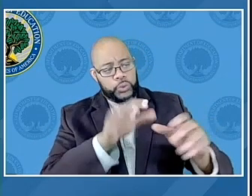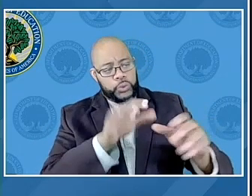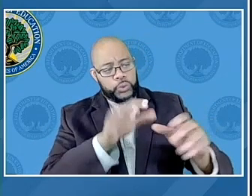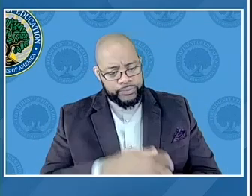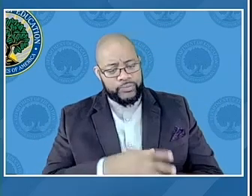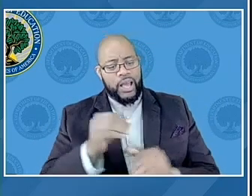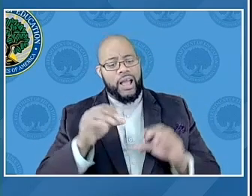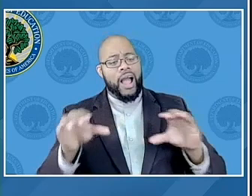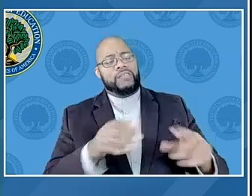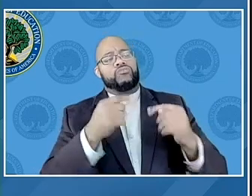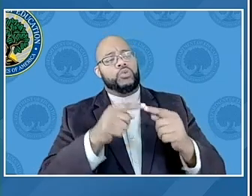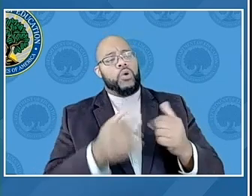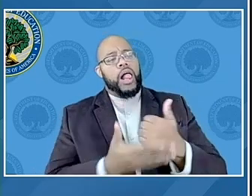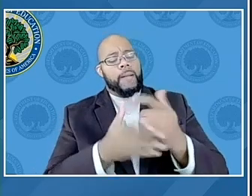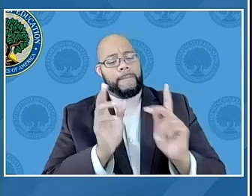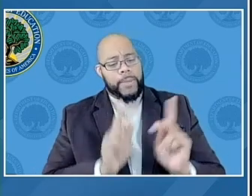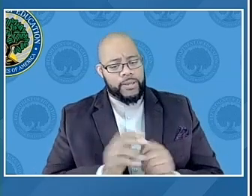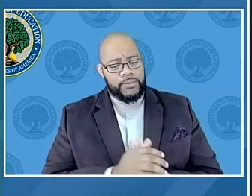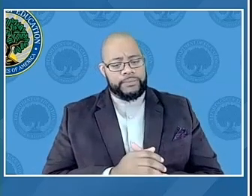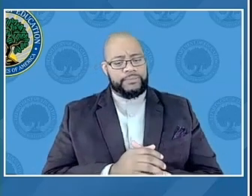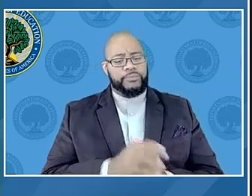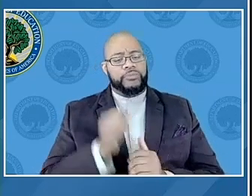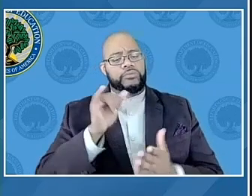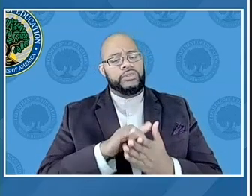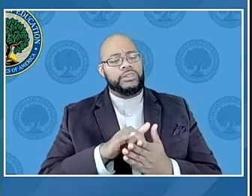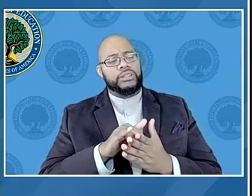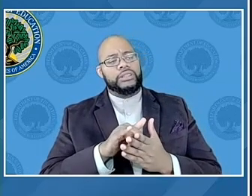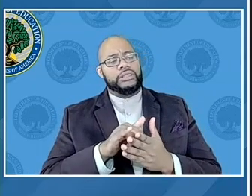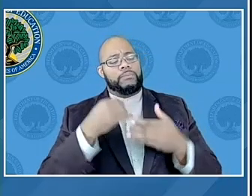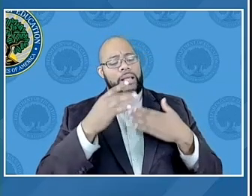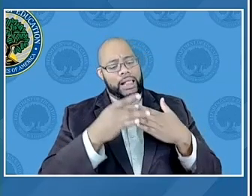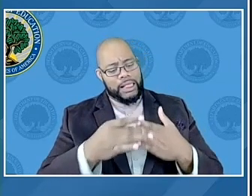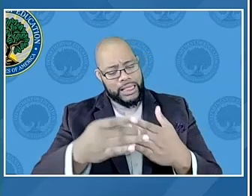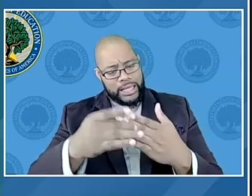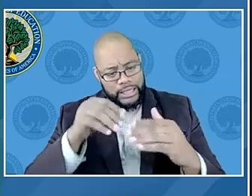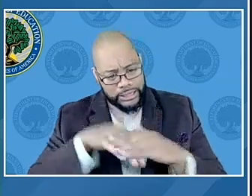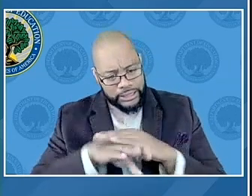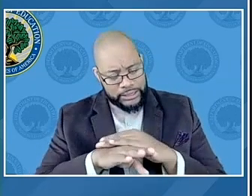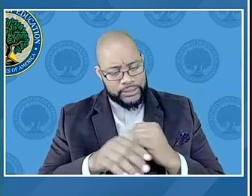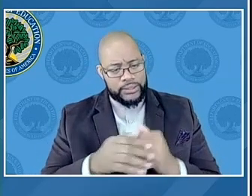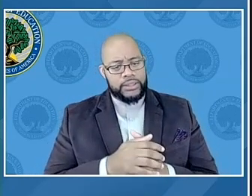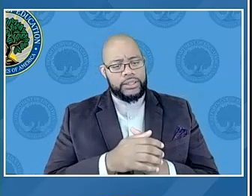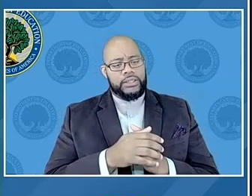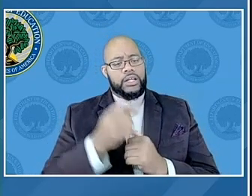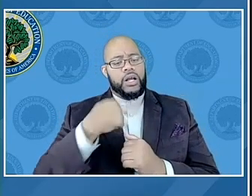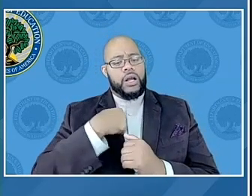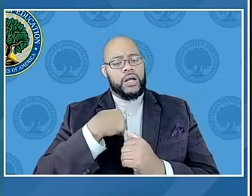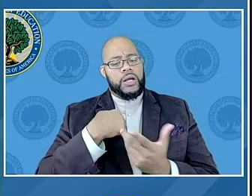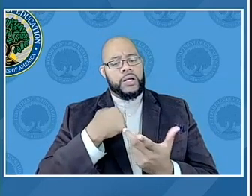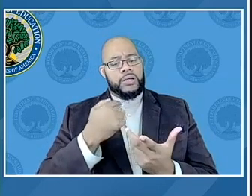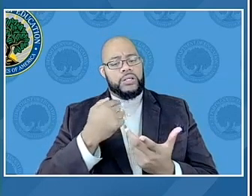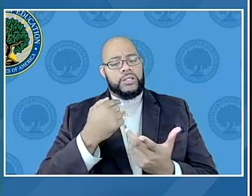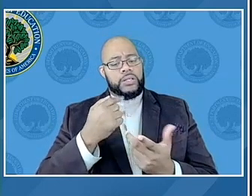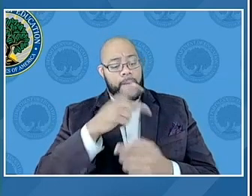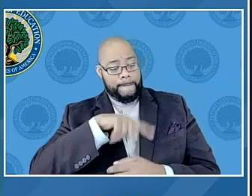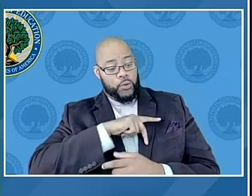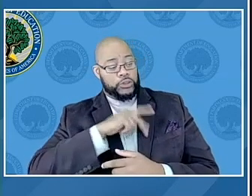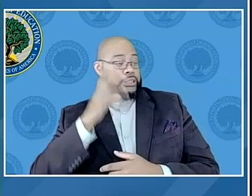help people. So that kind of leads me right into, you know, our- mine and our personal experiences with the program that